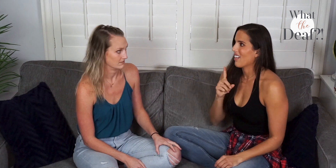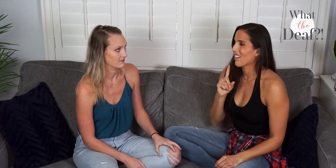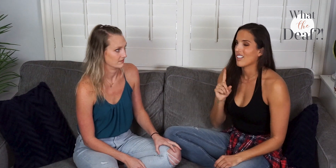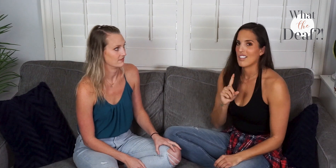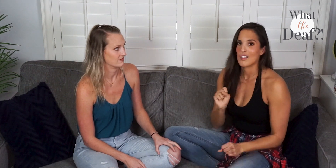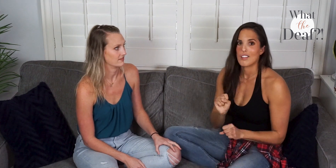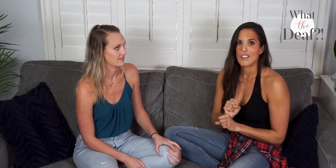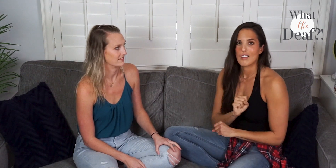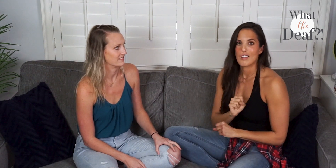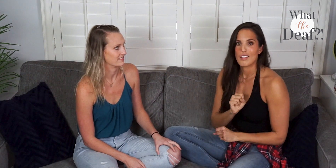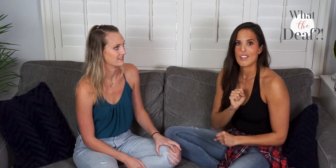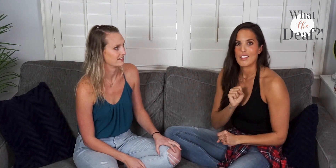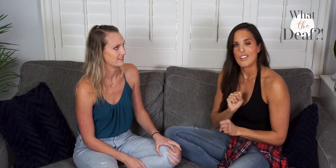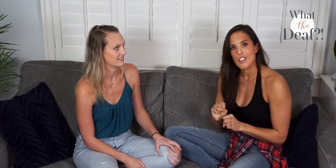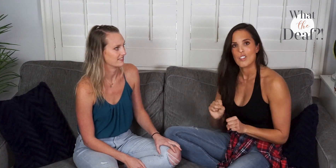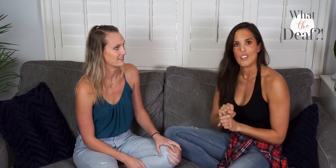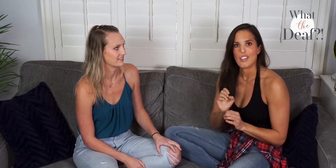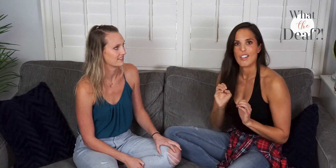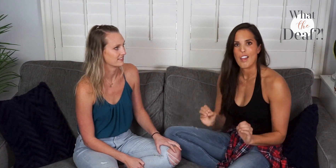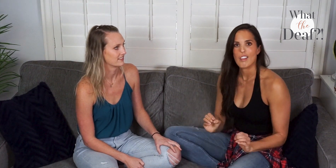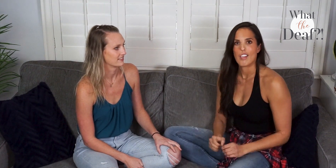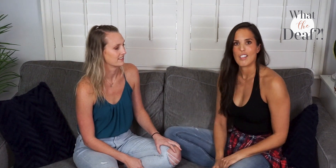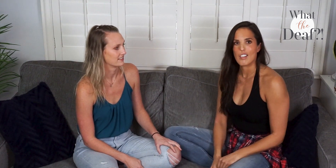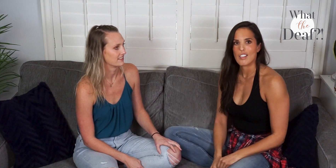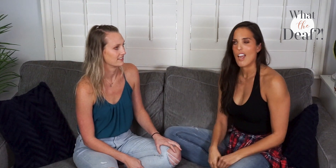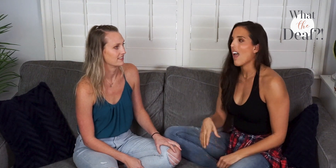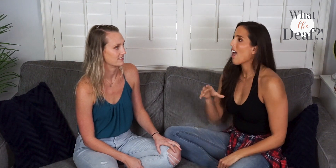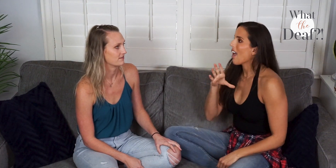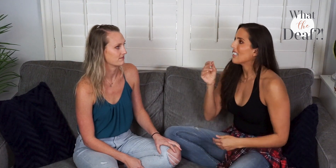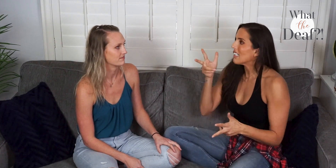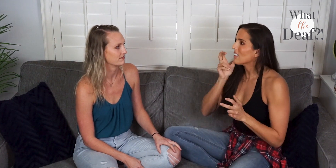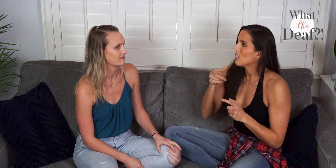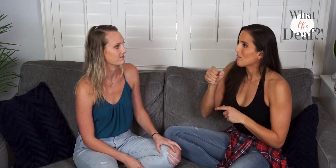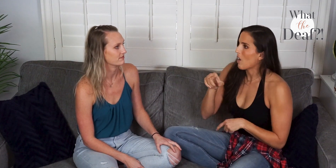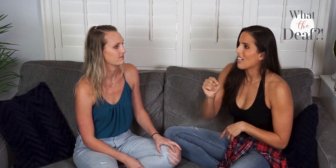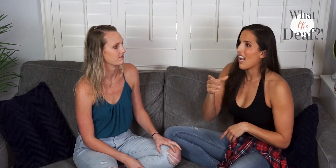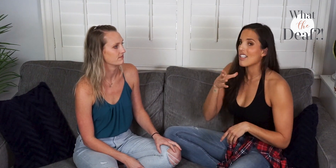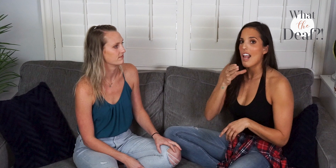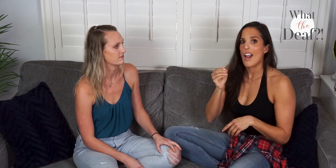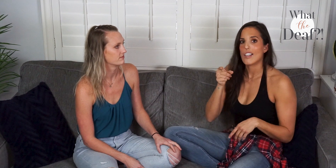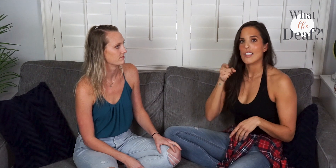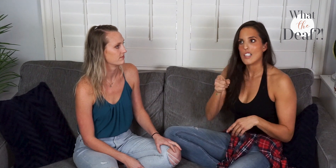it's literally nothing, I don't have to do anything. And he listens to the podcast.